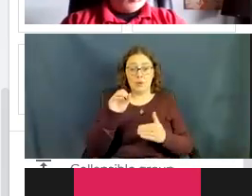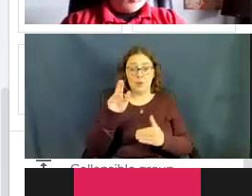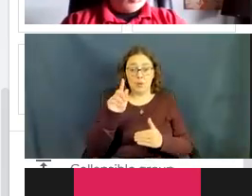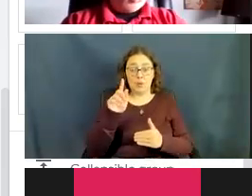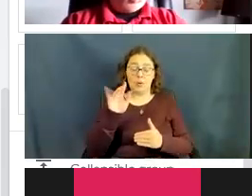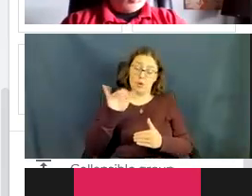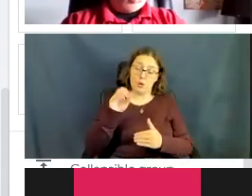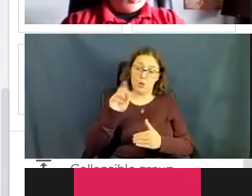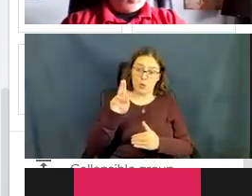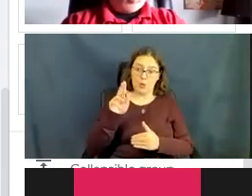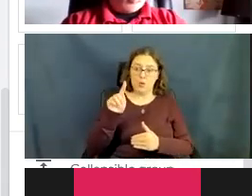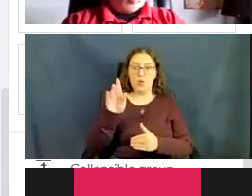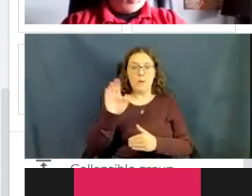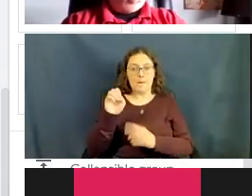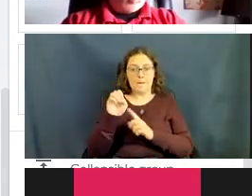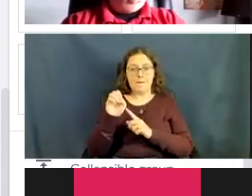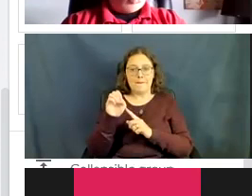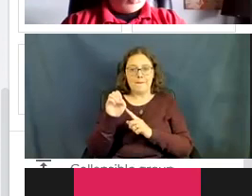Once they click home it will take them to the